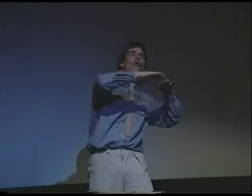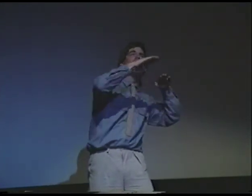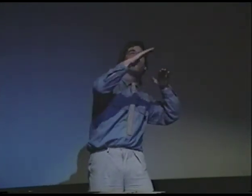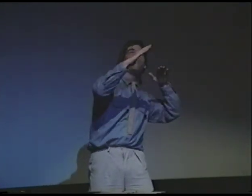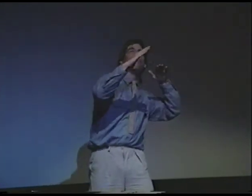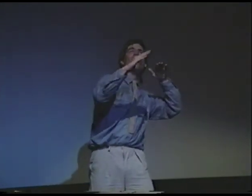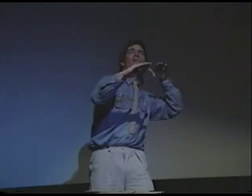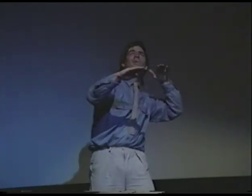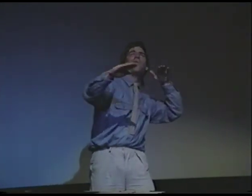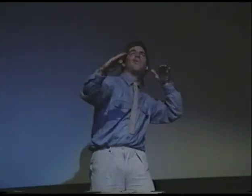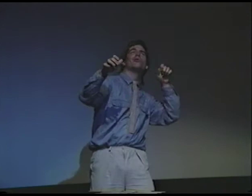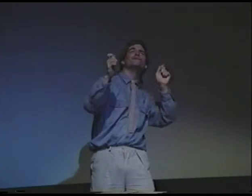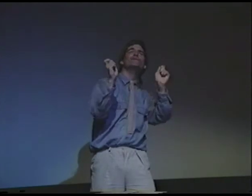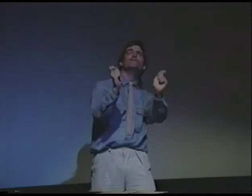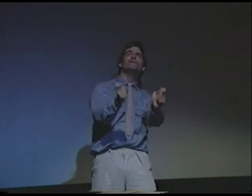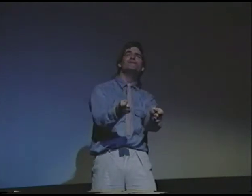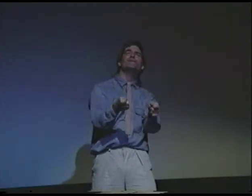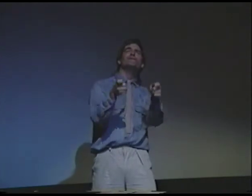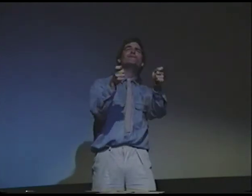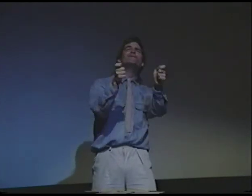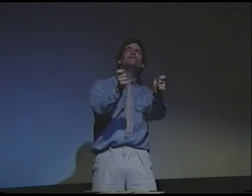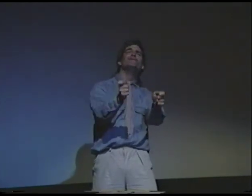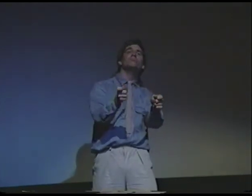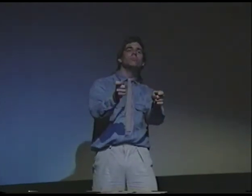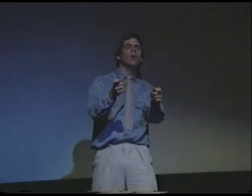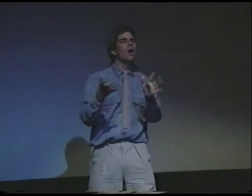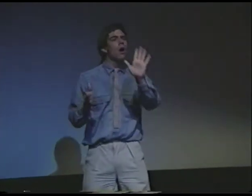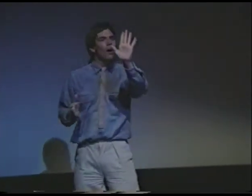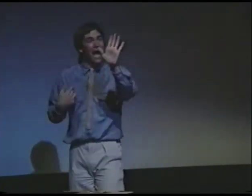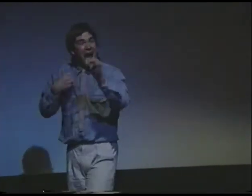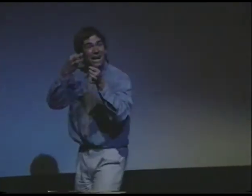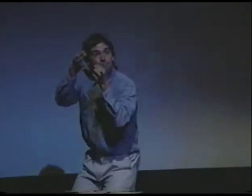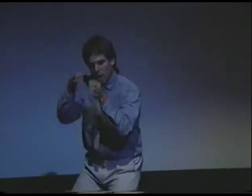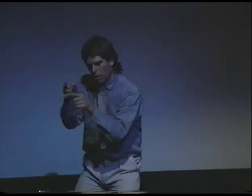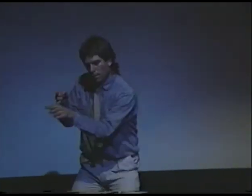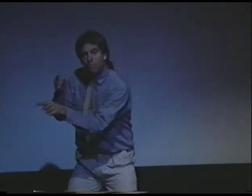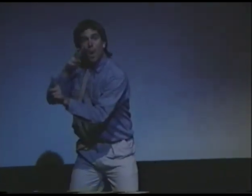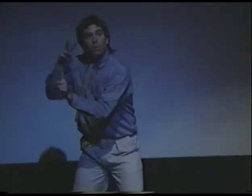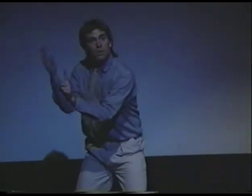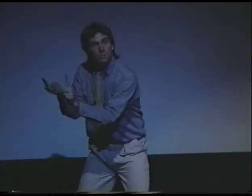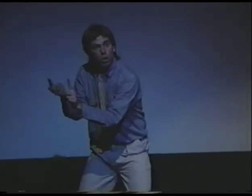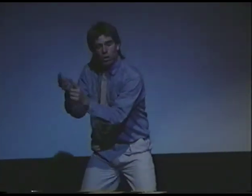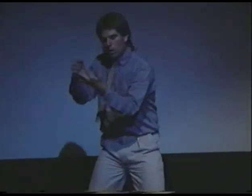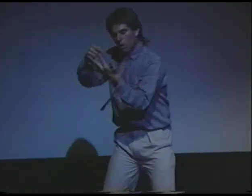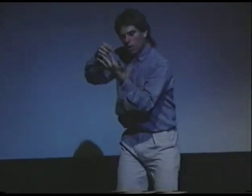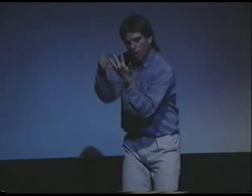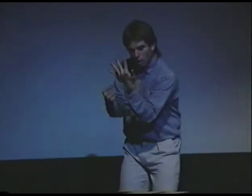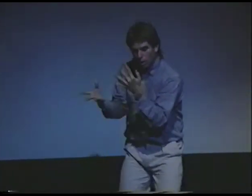And I think of the farms that used to be here, people riding in carriages.